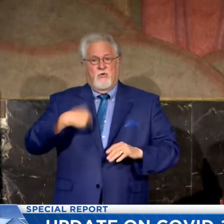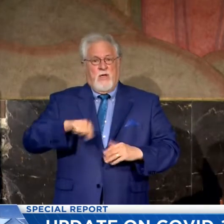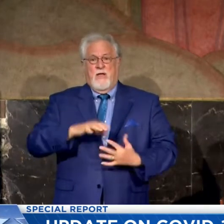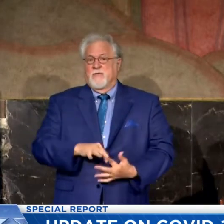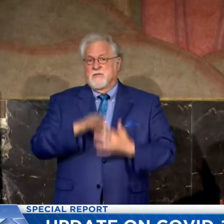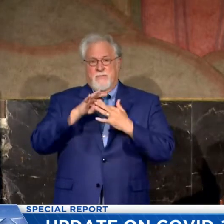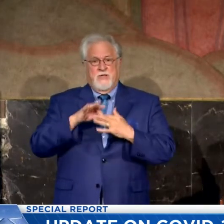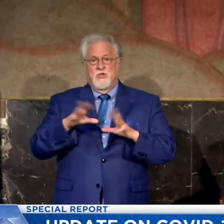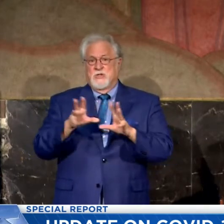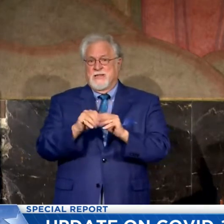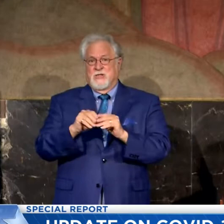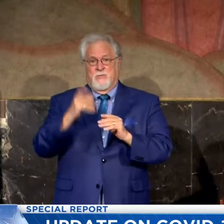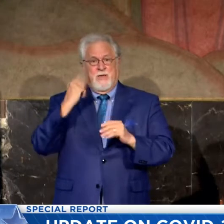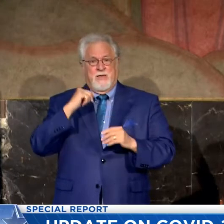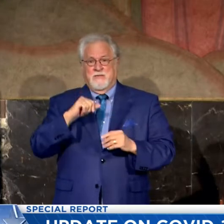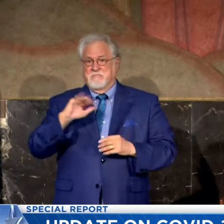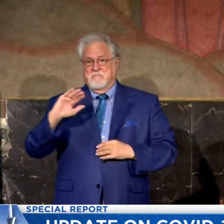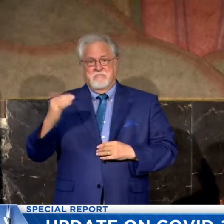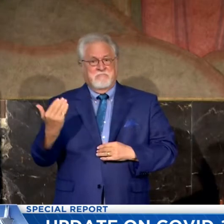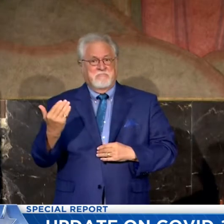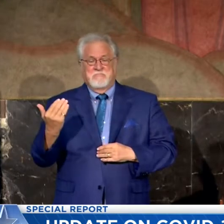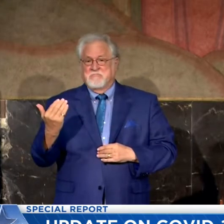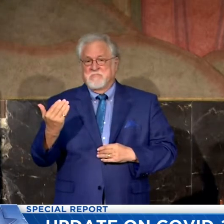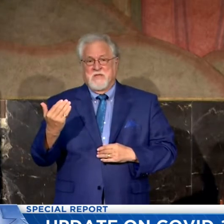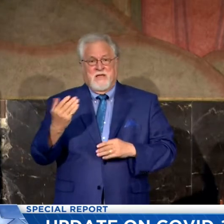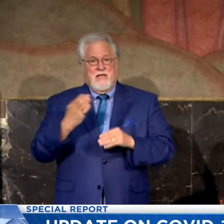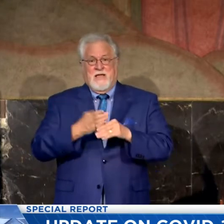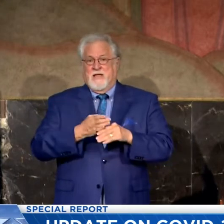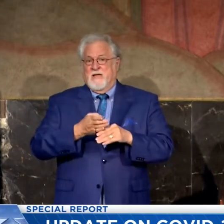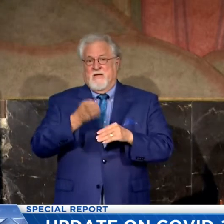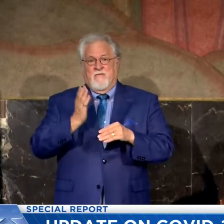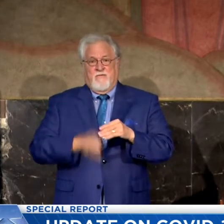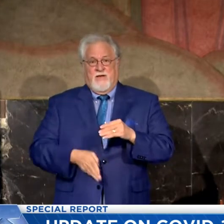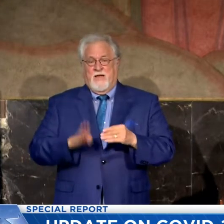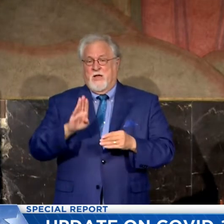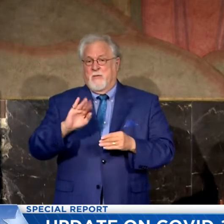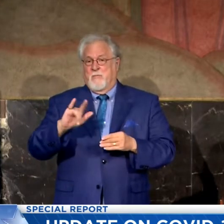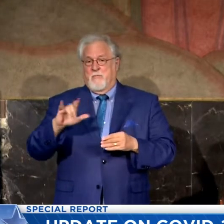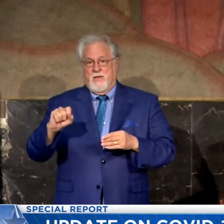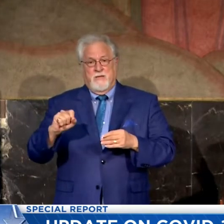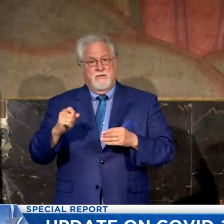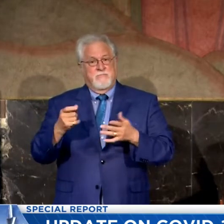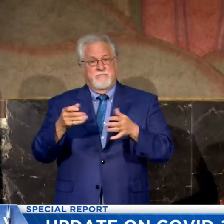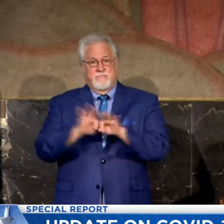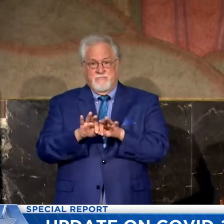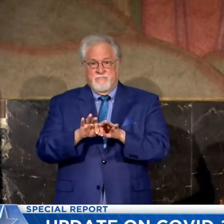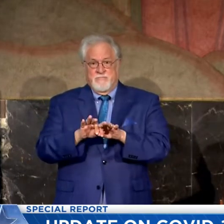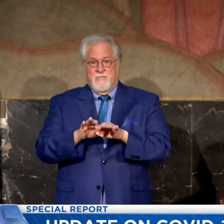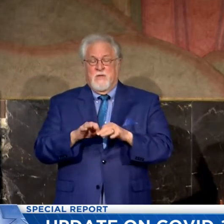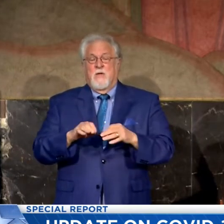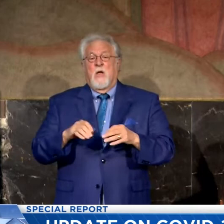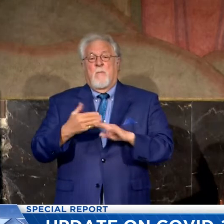THE PRESIDENT BOTH TRIED TO CALL WALLACE AT A LUNCH MEETING. I NOTETHAT IS WHAT THEY WERE CALLING TO TELL ME. OF COURSE, BEFORE I WENT INTO THE LUNCH MEETING, I KNEW ABOUT